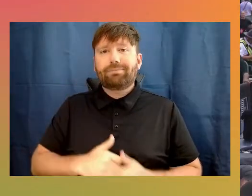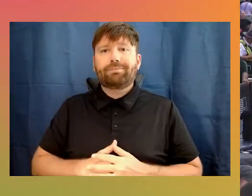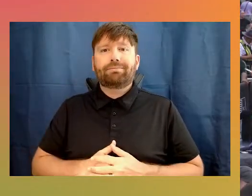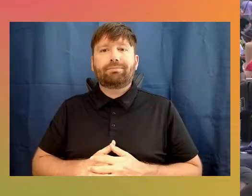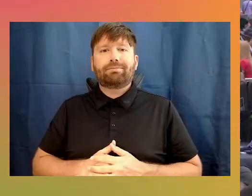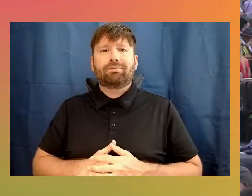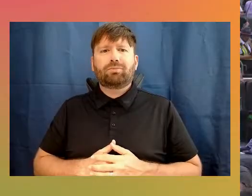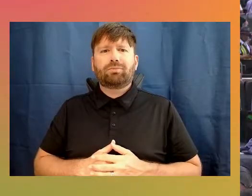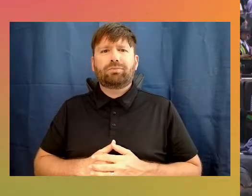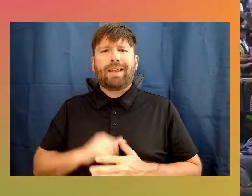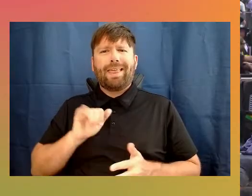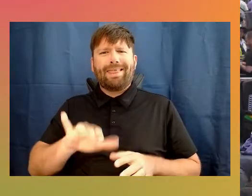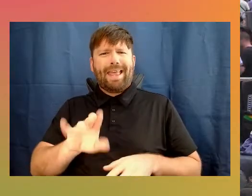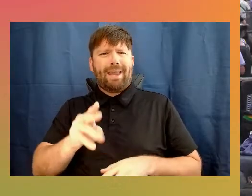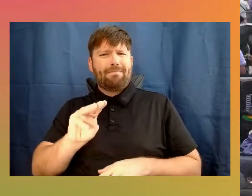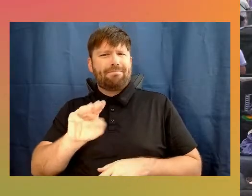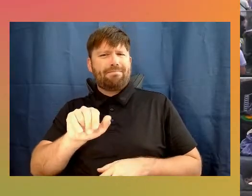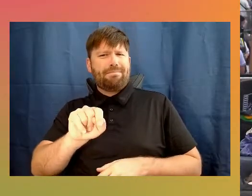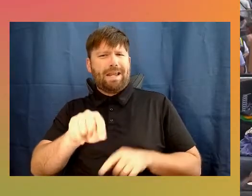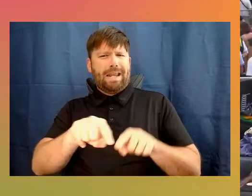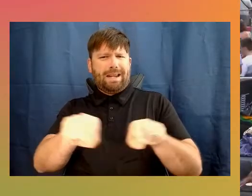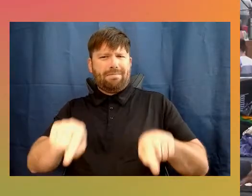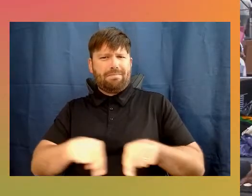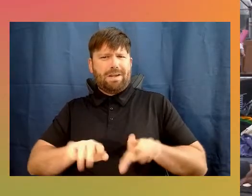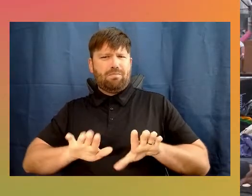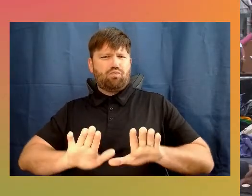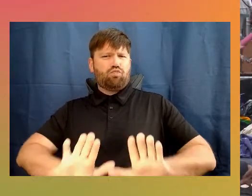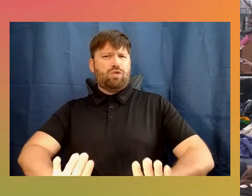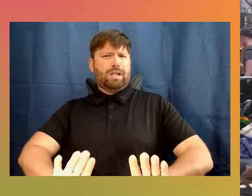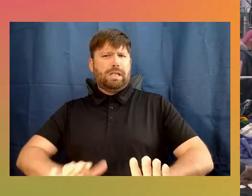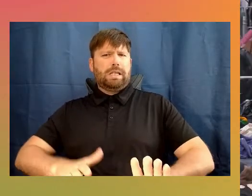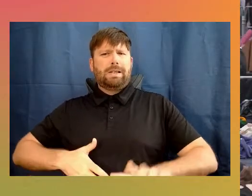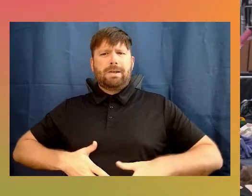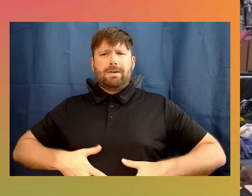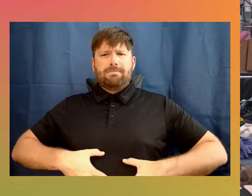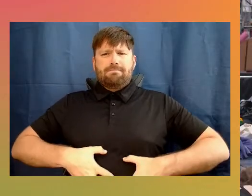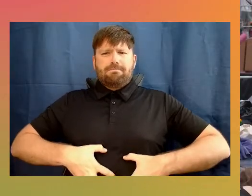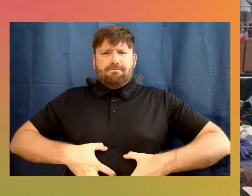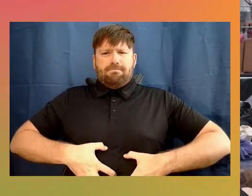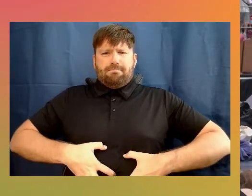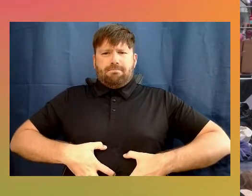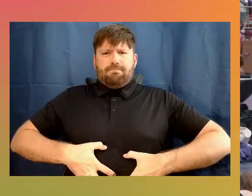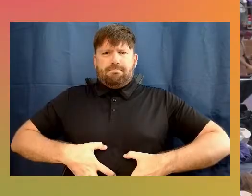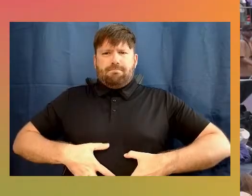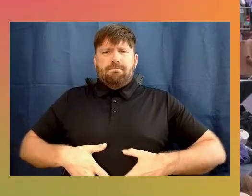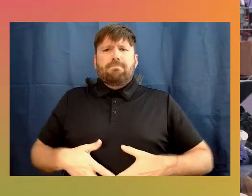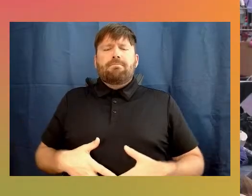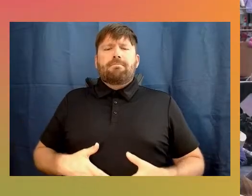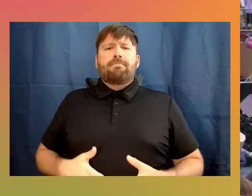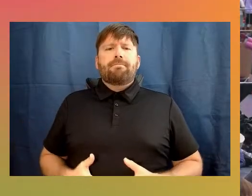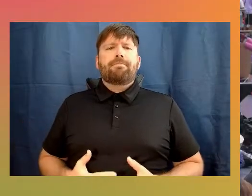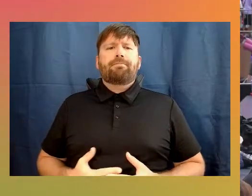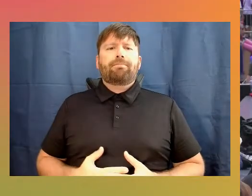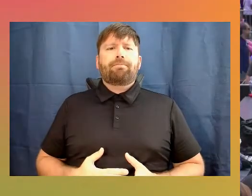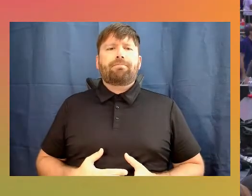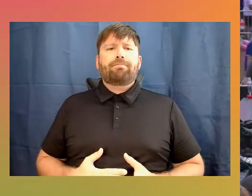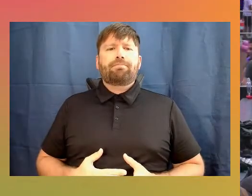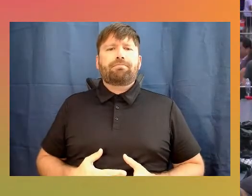AND KNEES. RIGHT FOOT BACK.